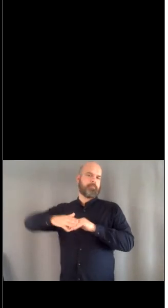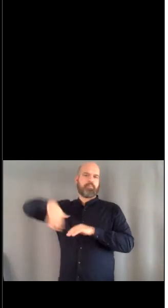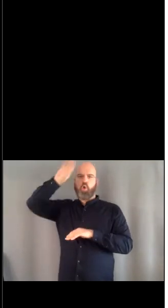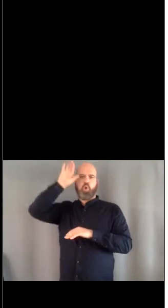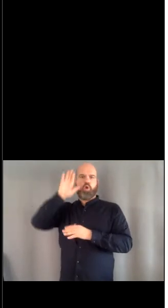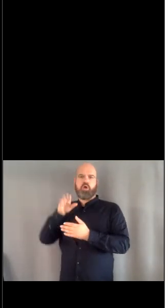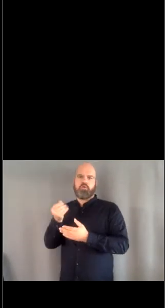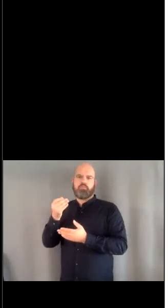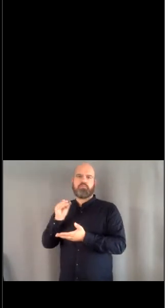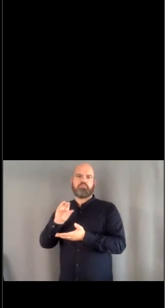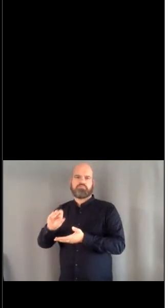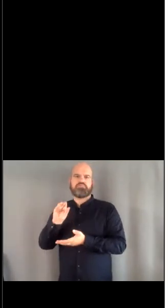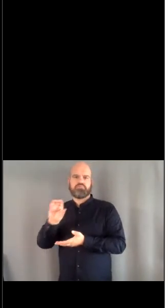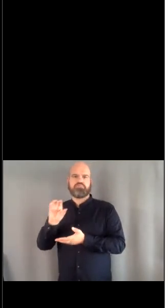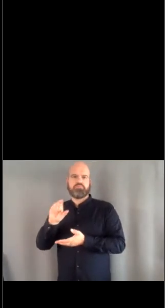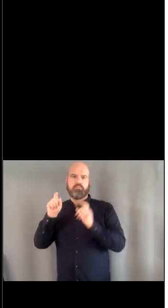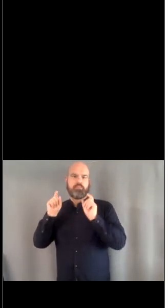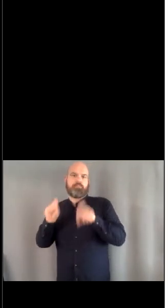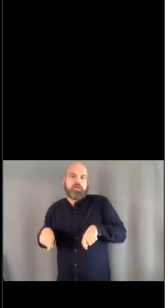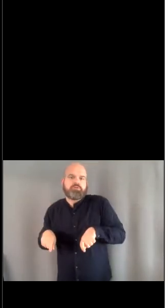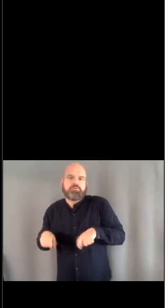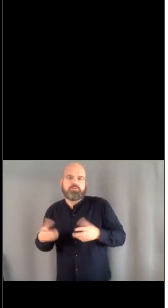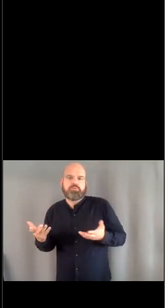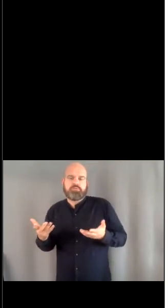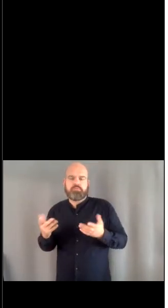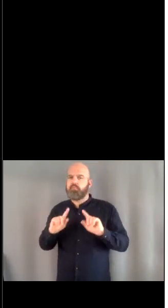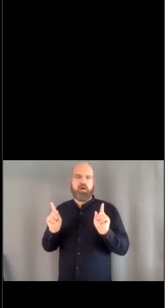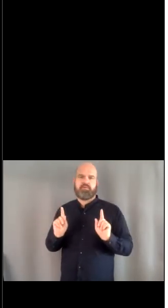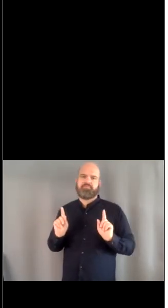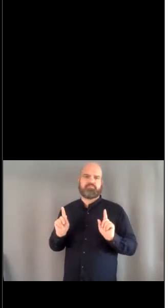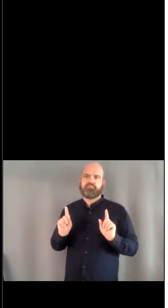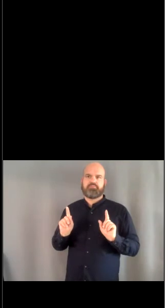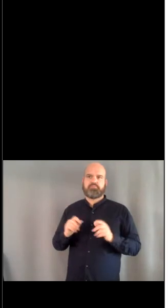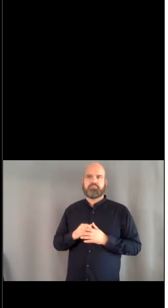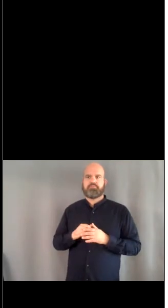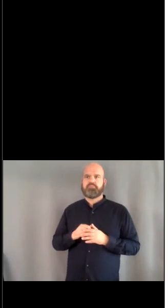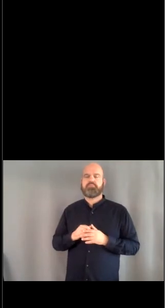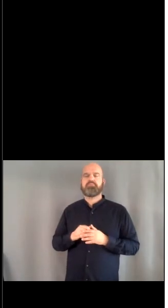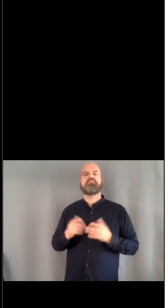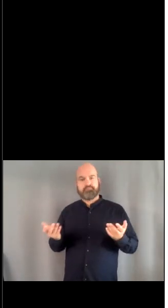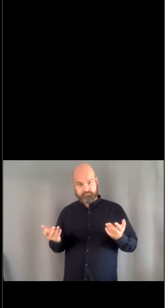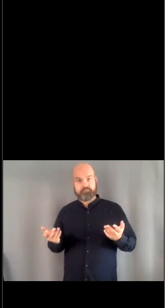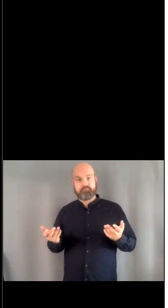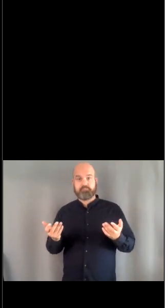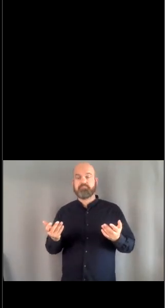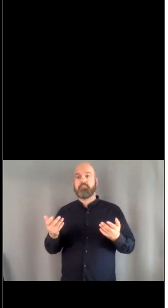especially after let's say one of the studies on the late effects of cancer that we conducted